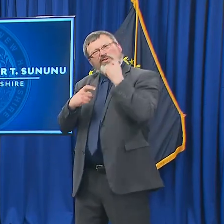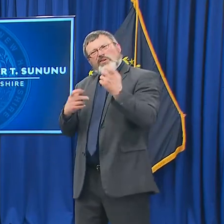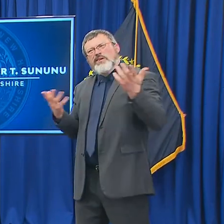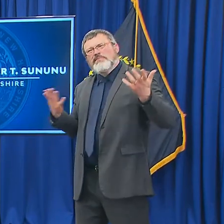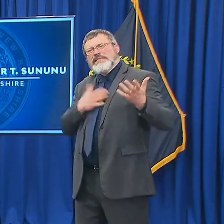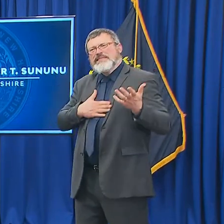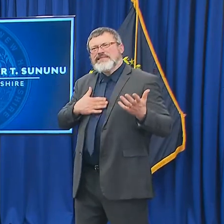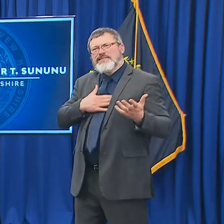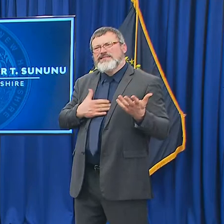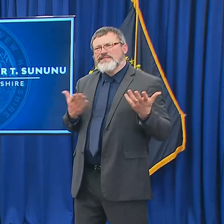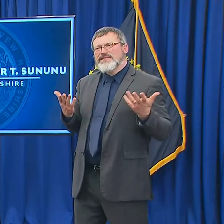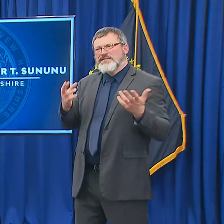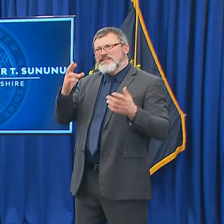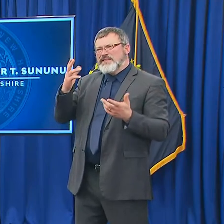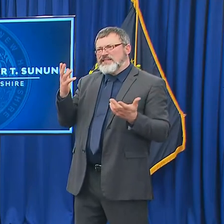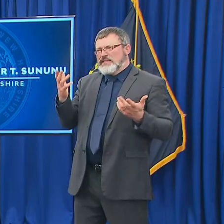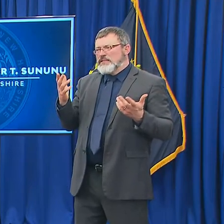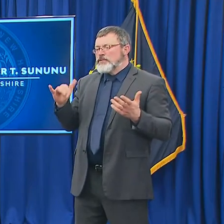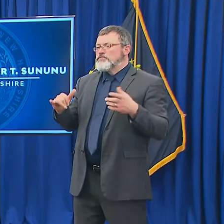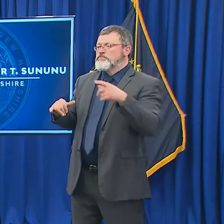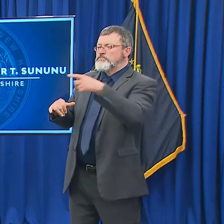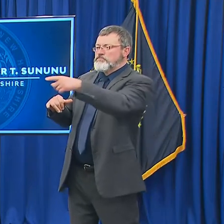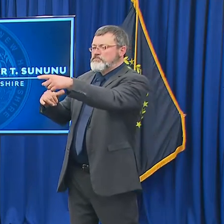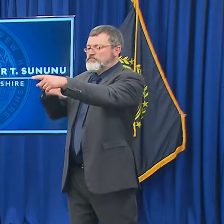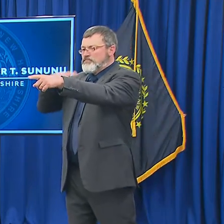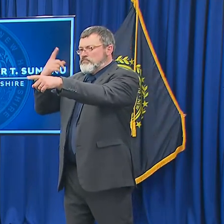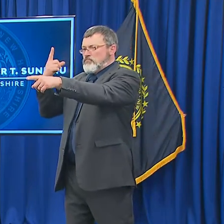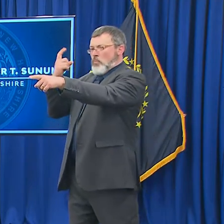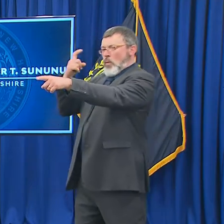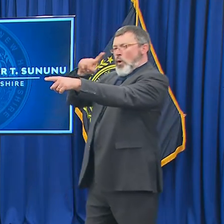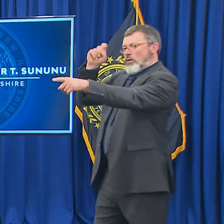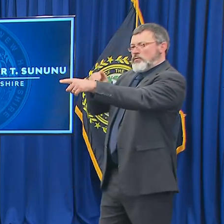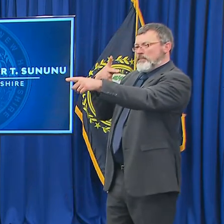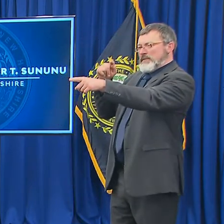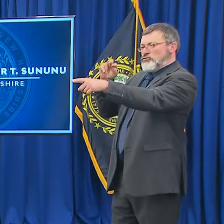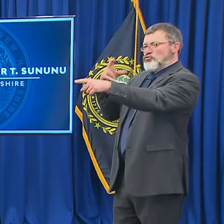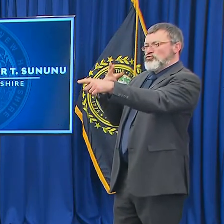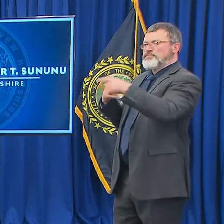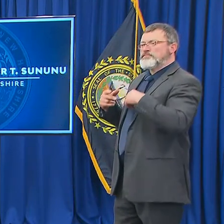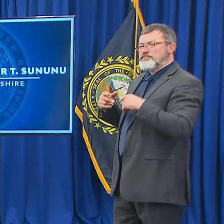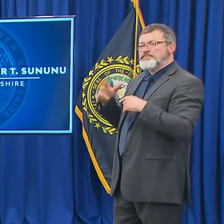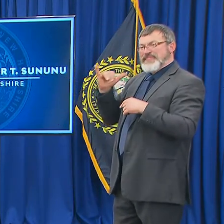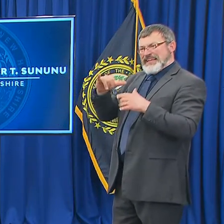to 80 they unless no one is wearing their mask. No One is washing their hands.